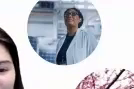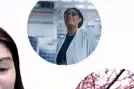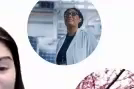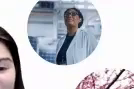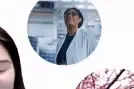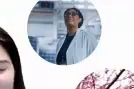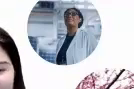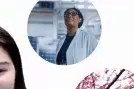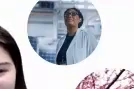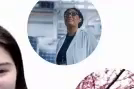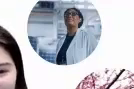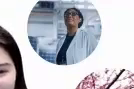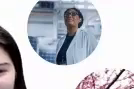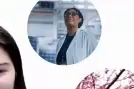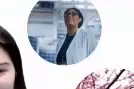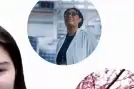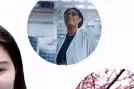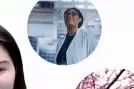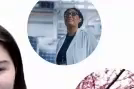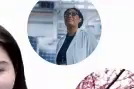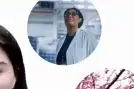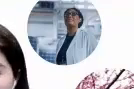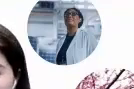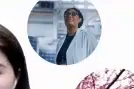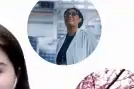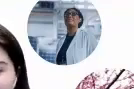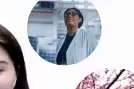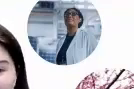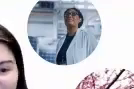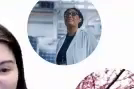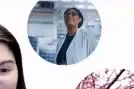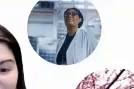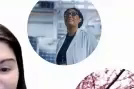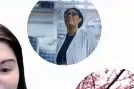as their research and academic work. Were super excited that not